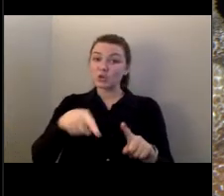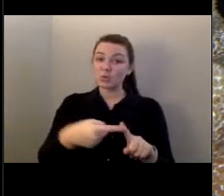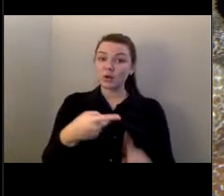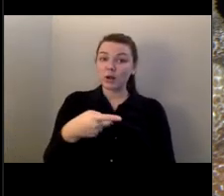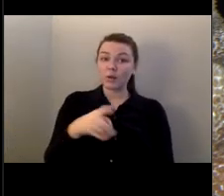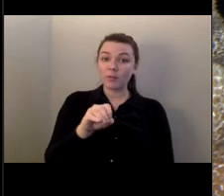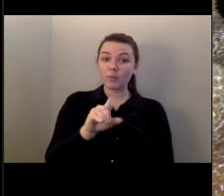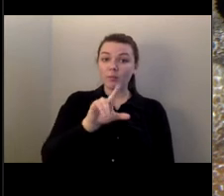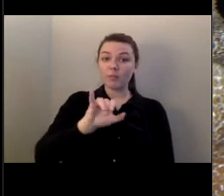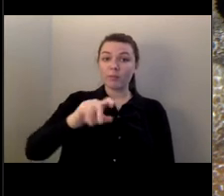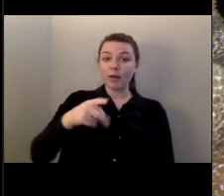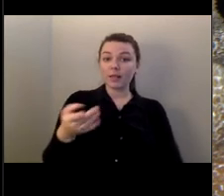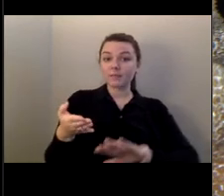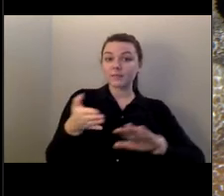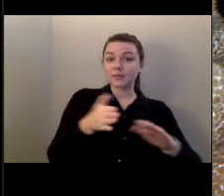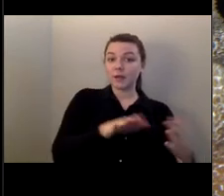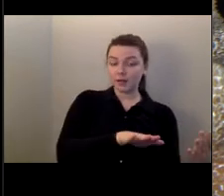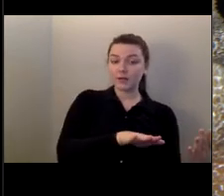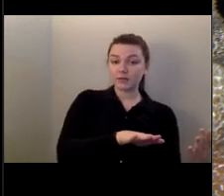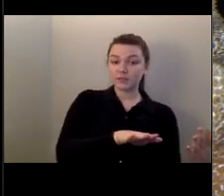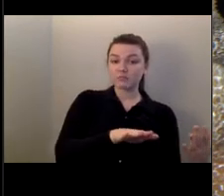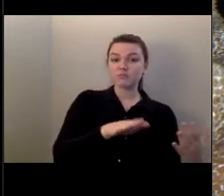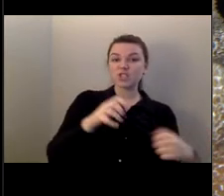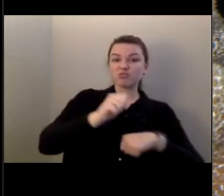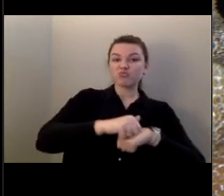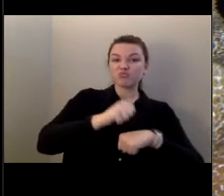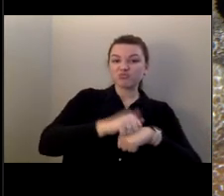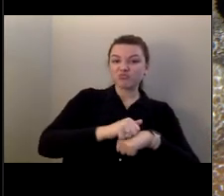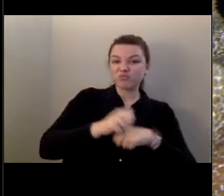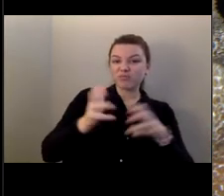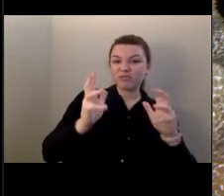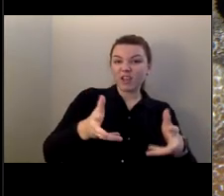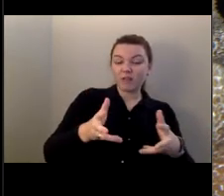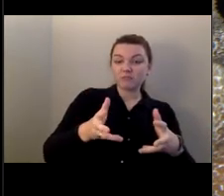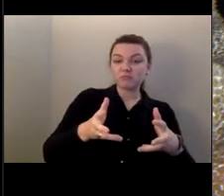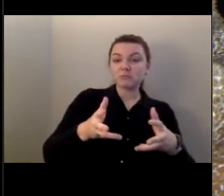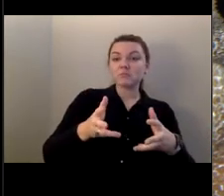and forms the foundation for another polyp to build a house on.